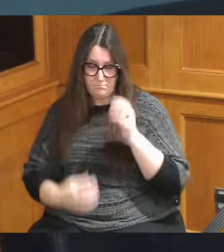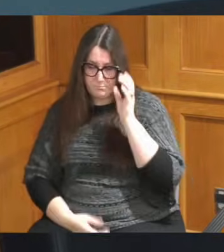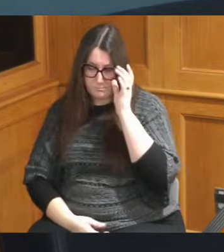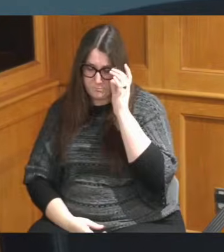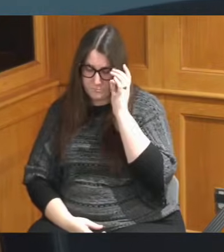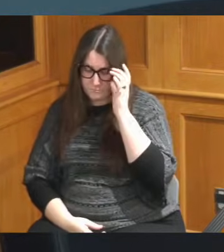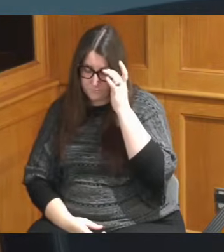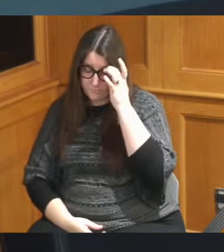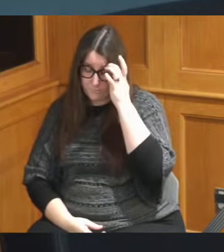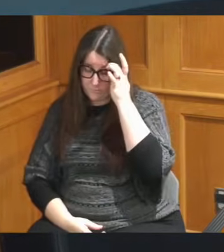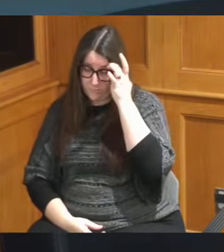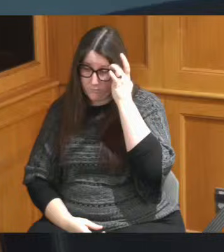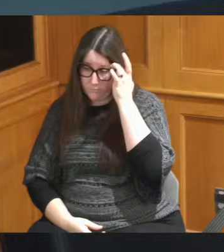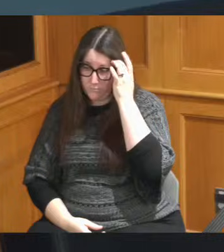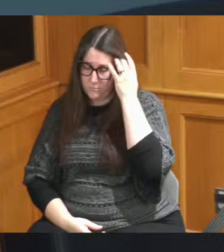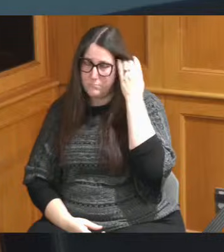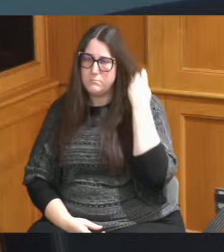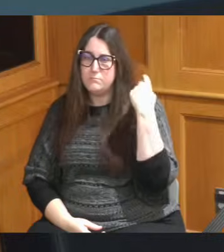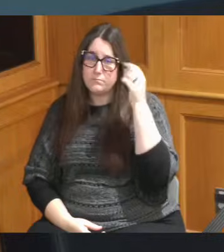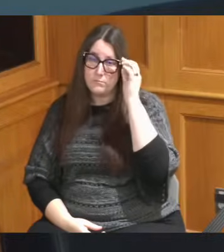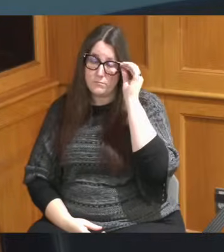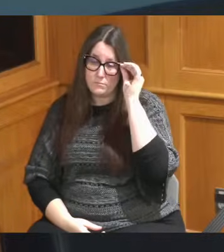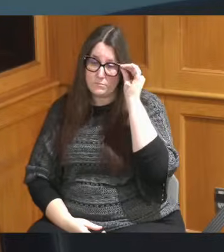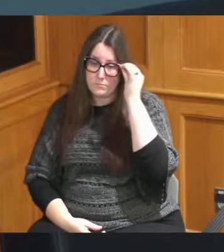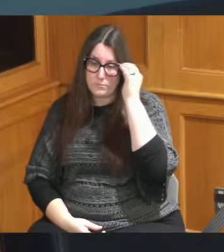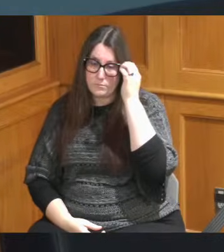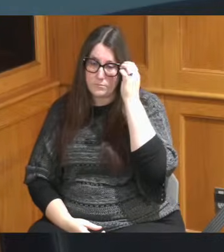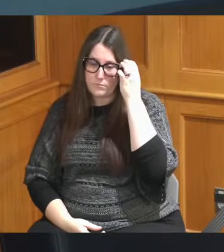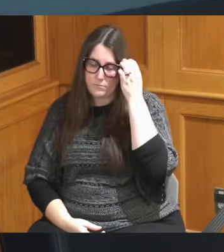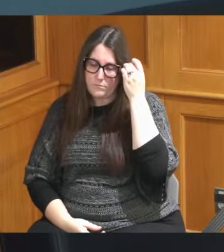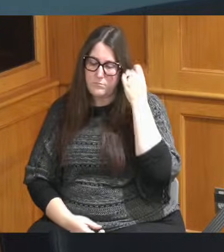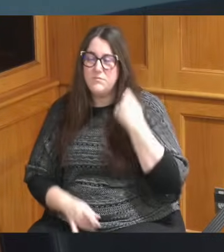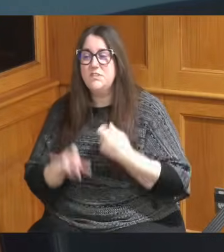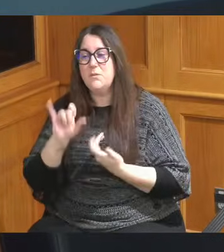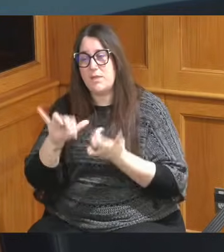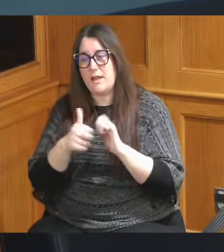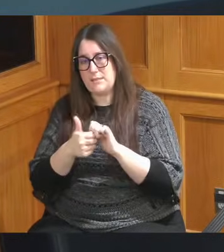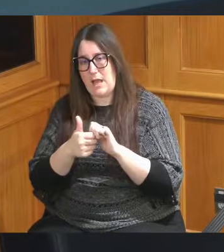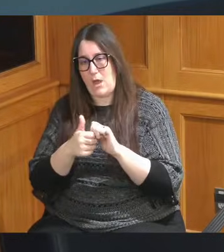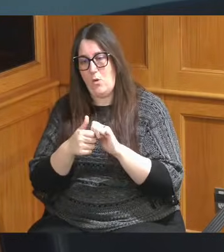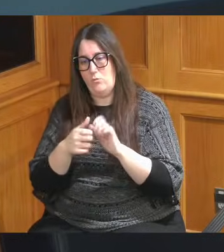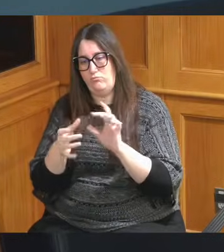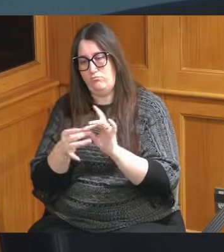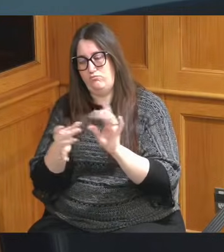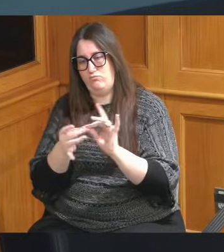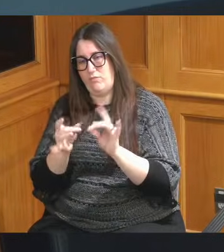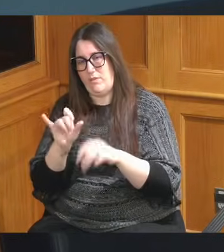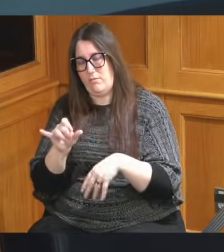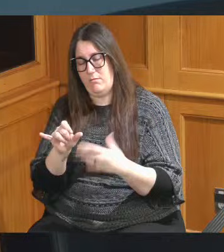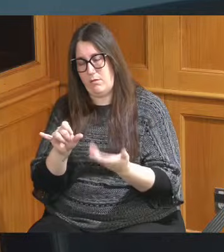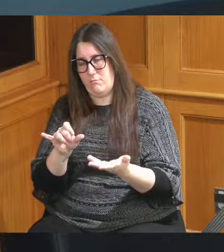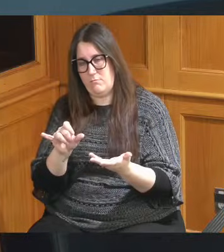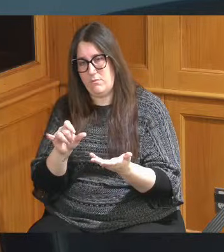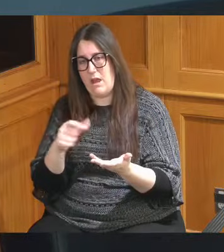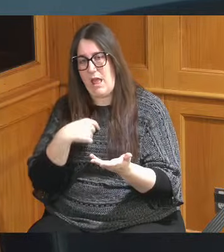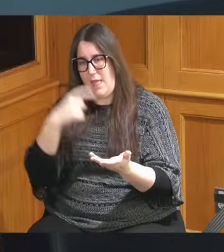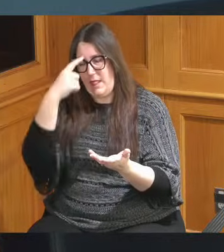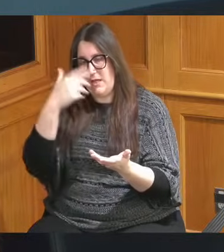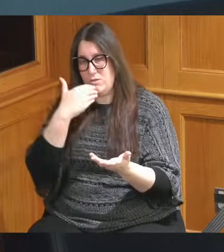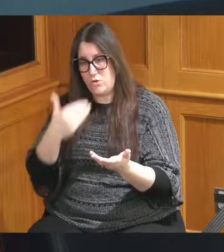to the homeowner. So that's how that came up. Um, and I think it was good that my colleagues talk